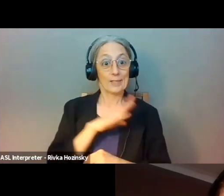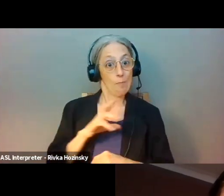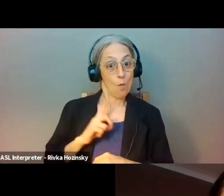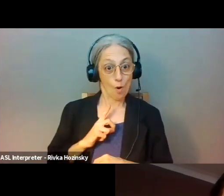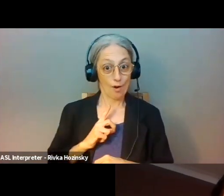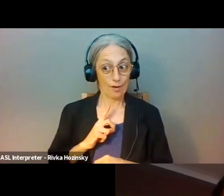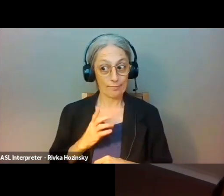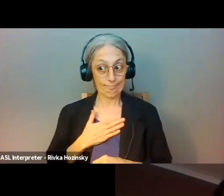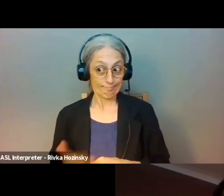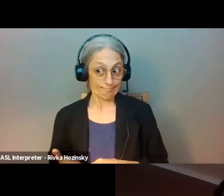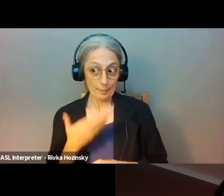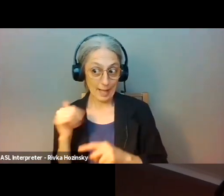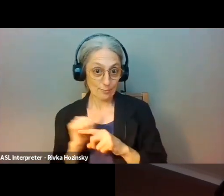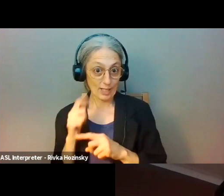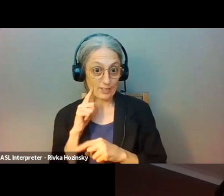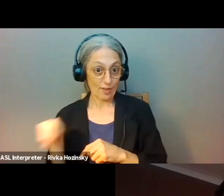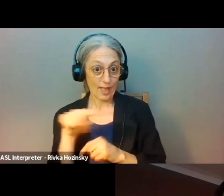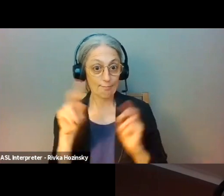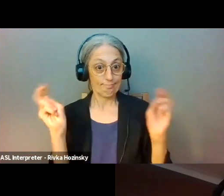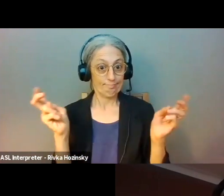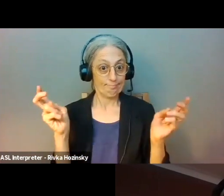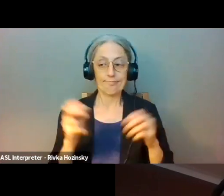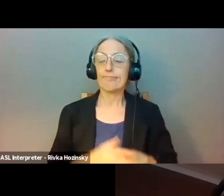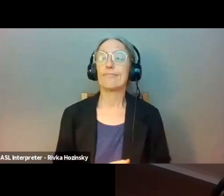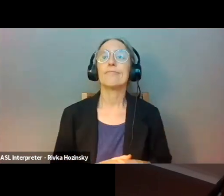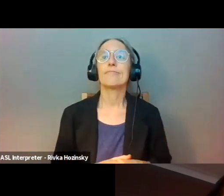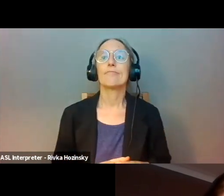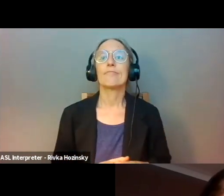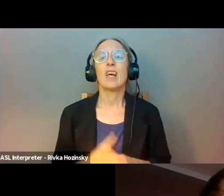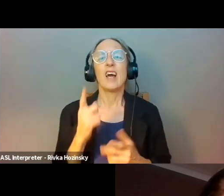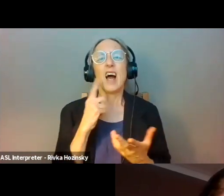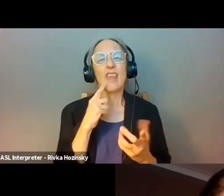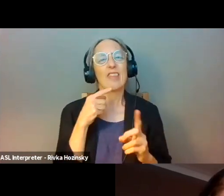I think one of the things that is important to start reframing the conversation about